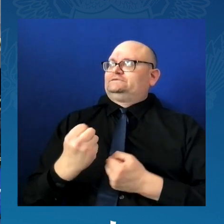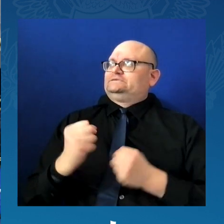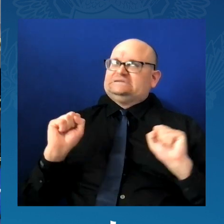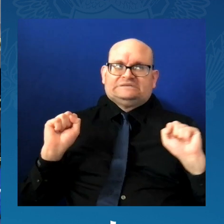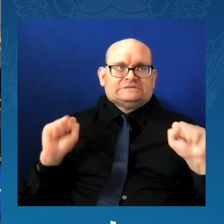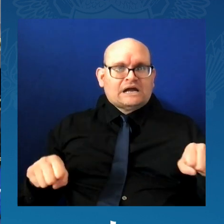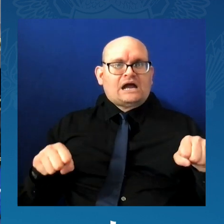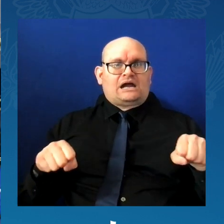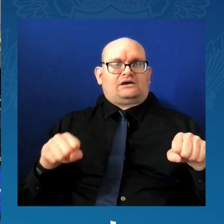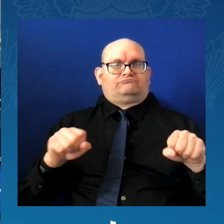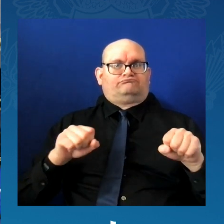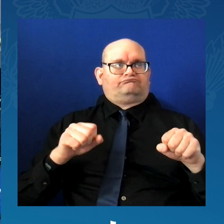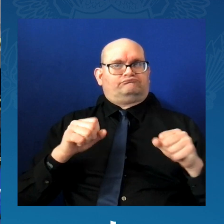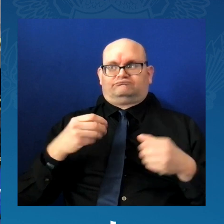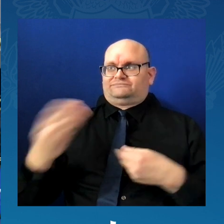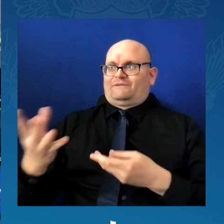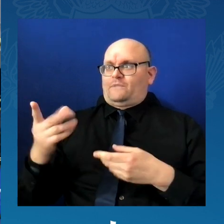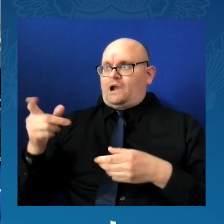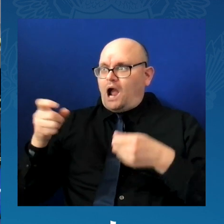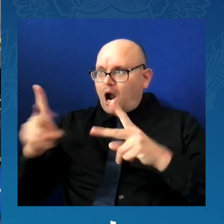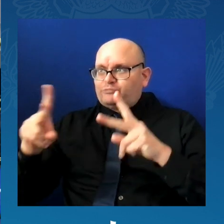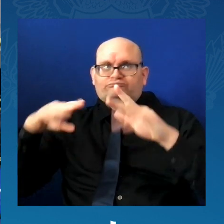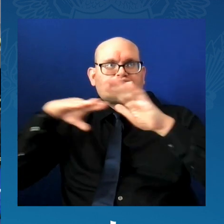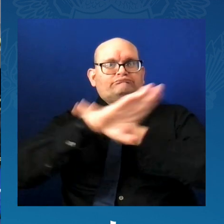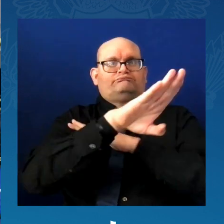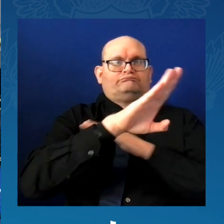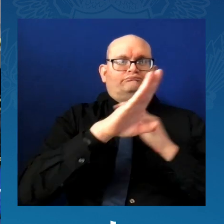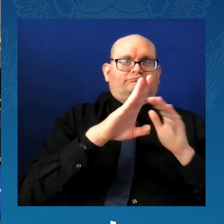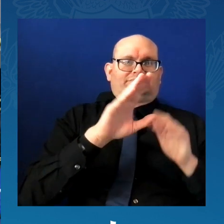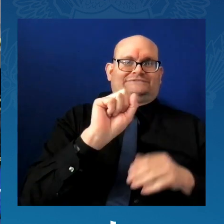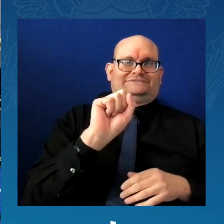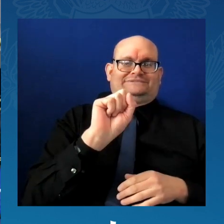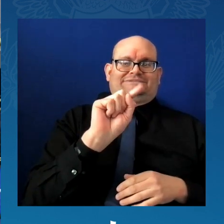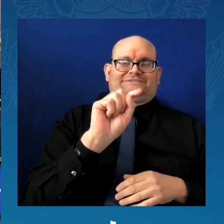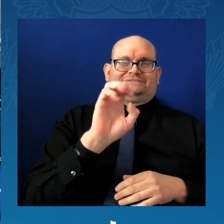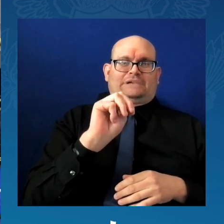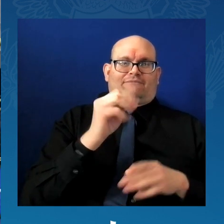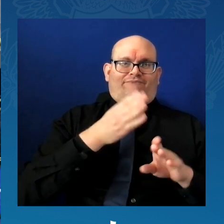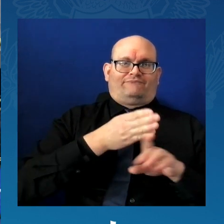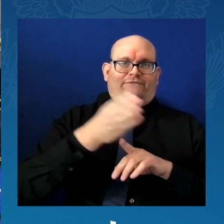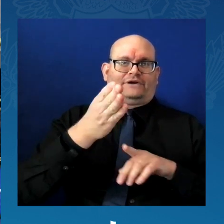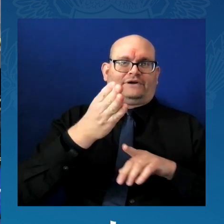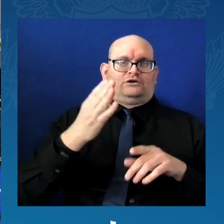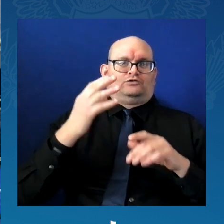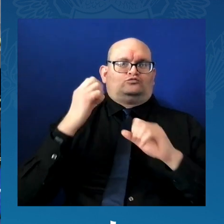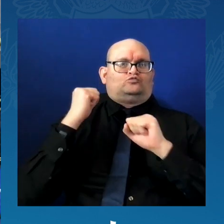I'm sure other educators like myself will be equipped to inspire the next generation of scientists, engineers and problem solvers.